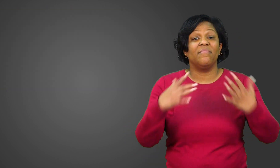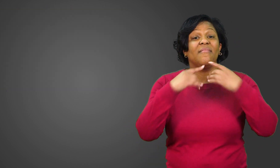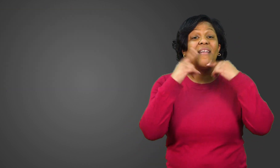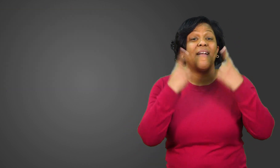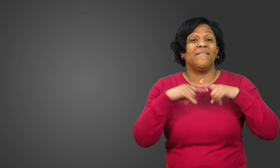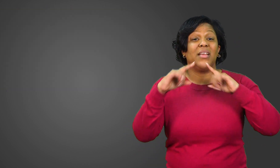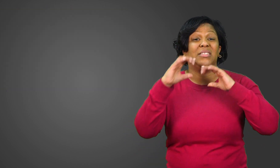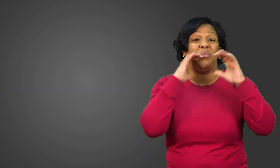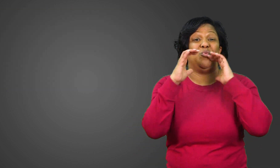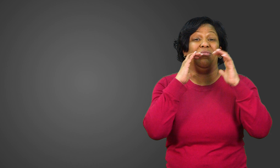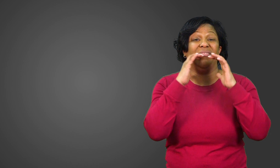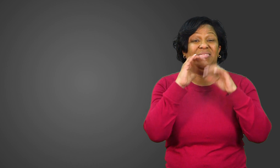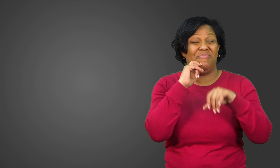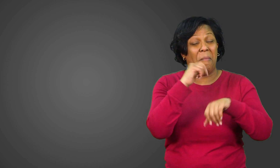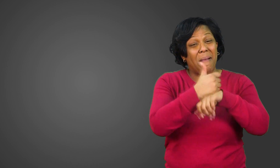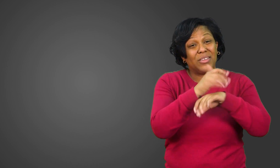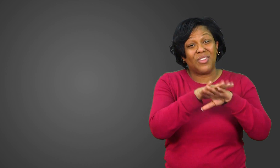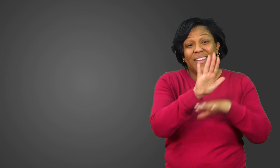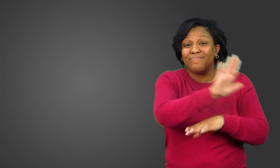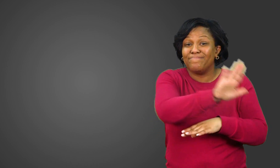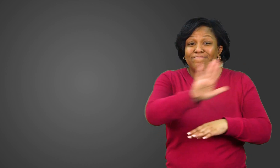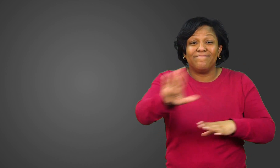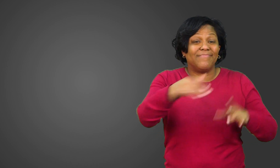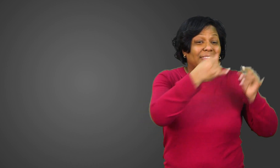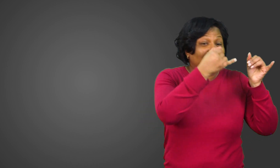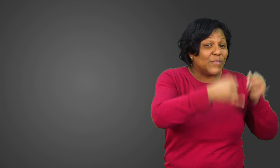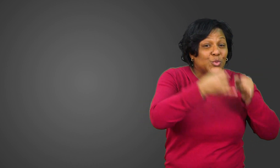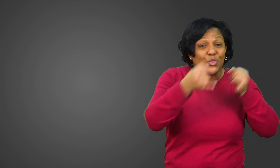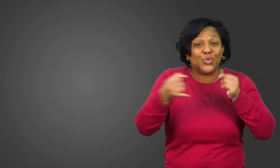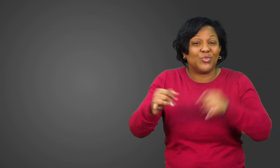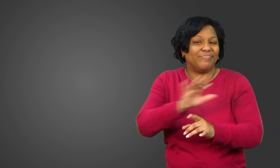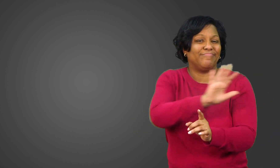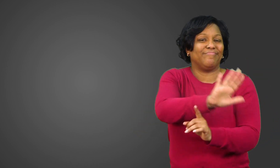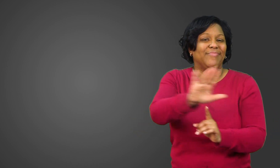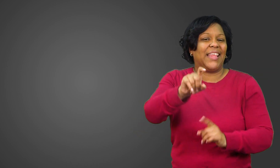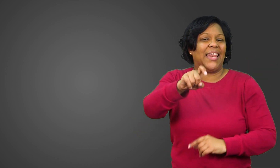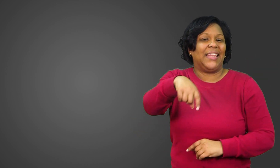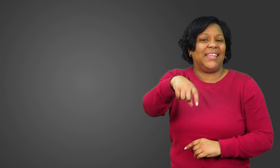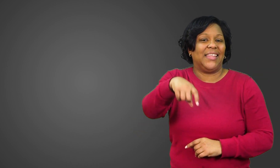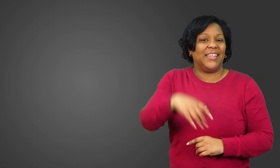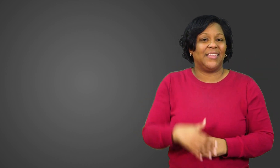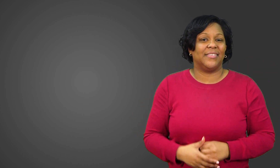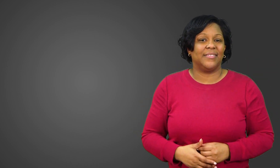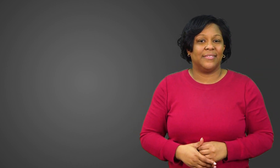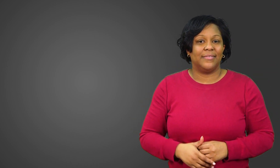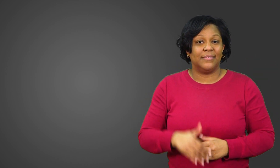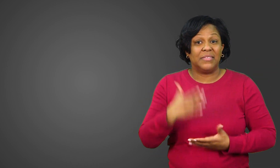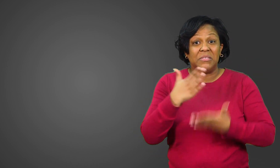Effective communication is based on individual needs